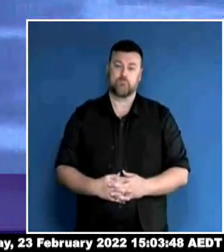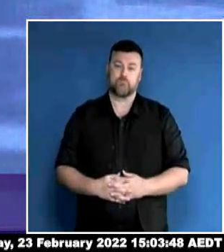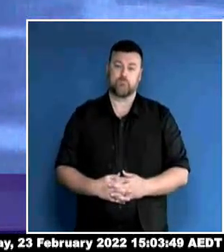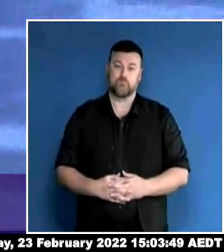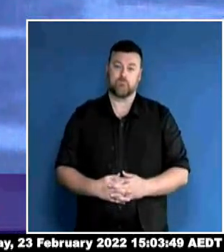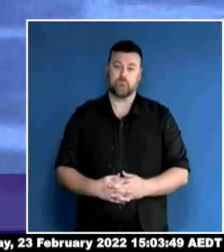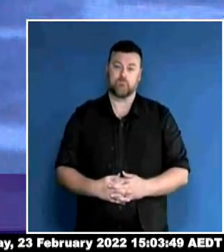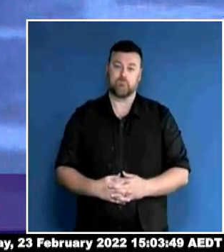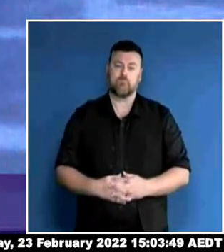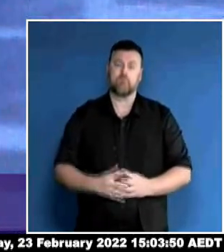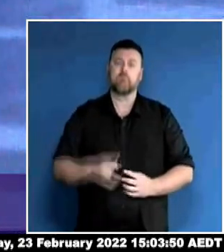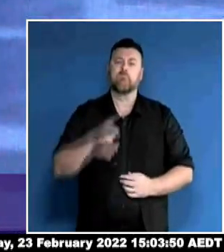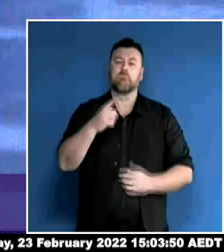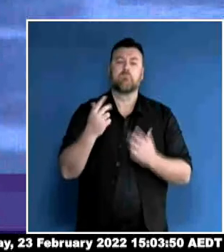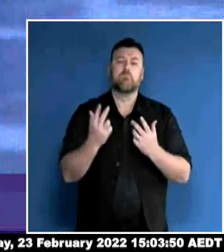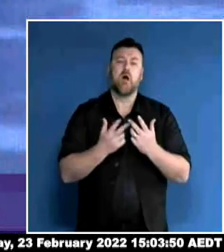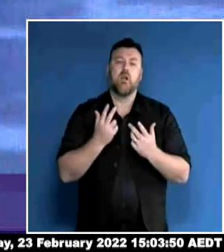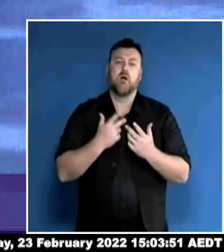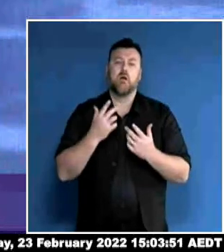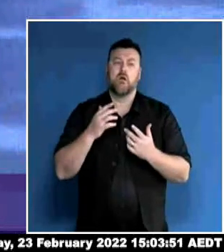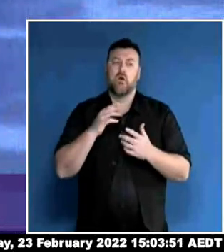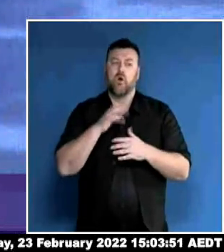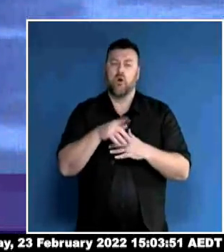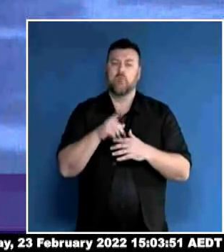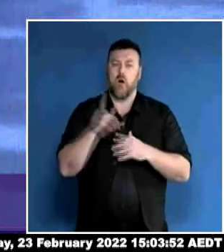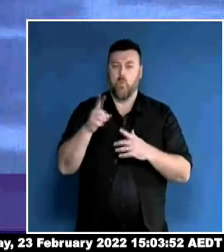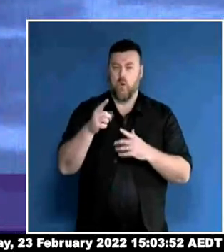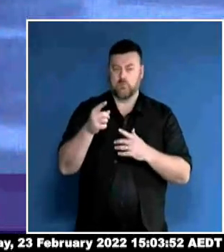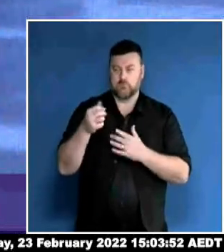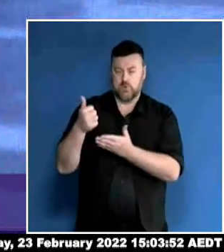you were employed with BusyBeans, you told them that you were interested in doing